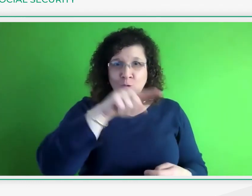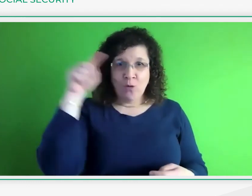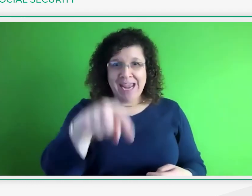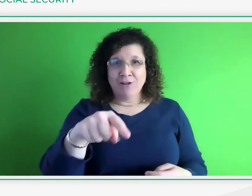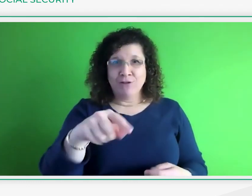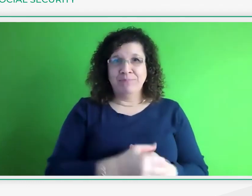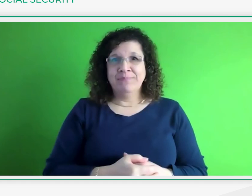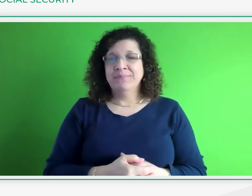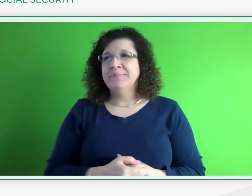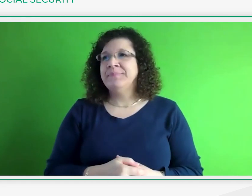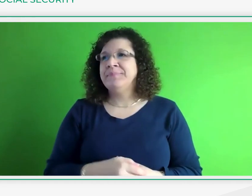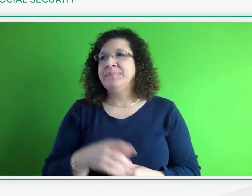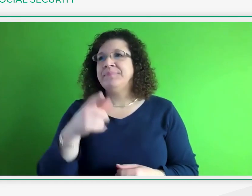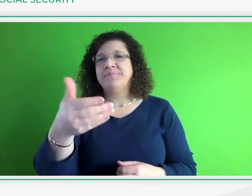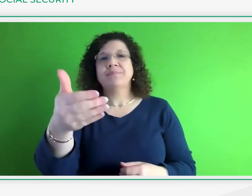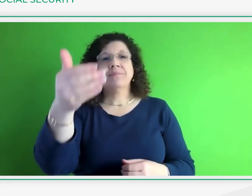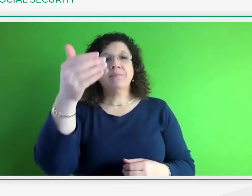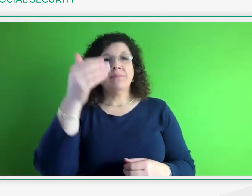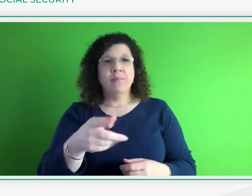So I will see you there.